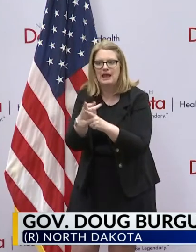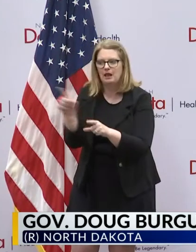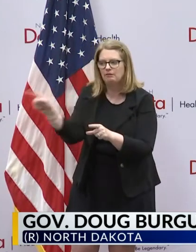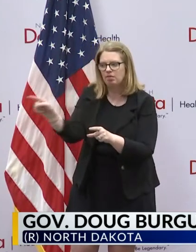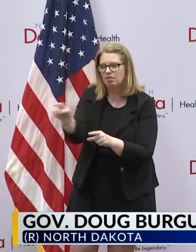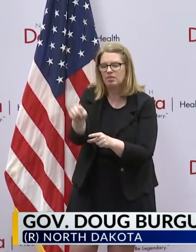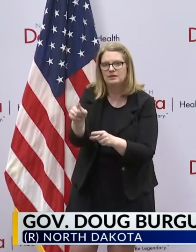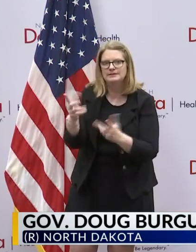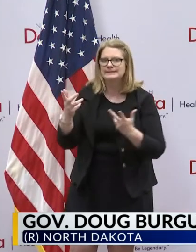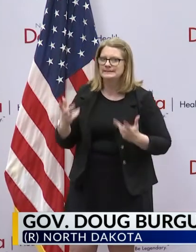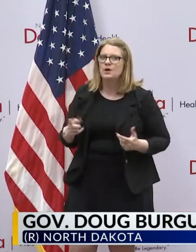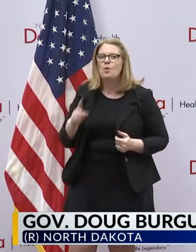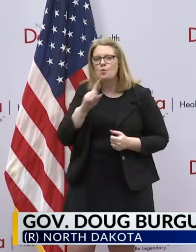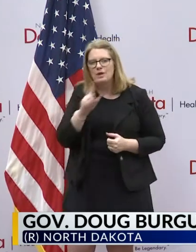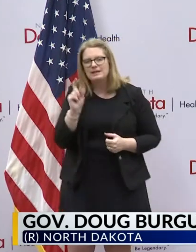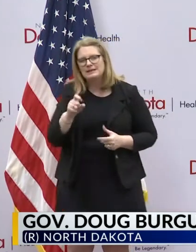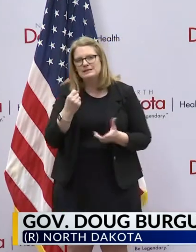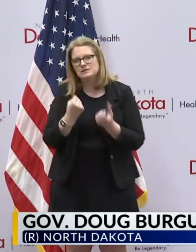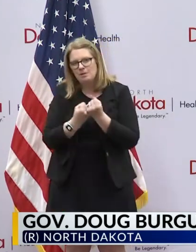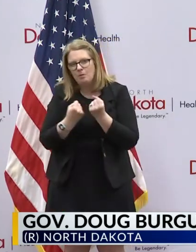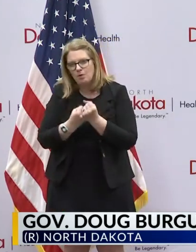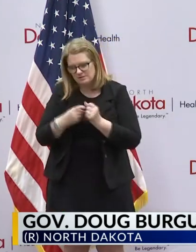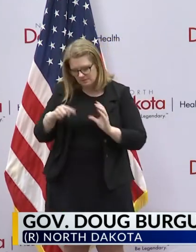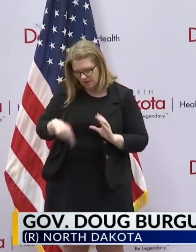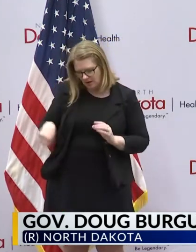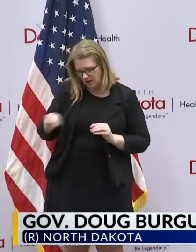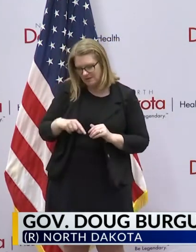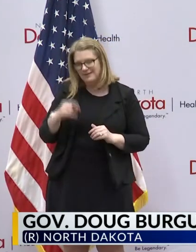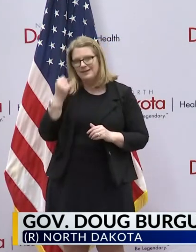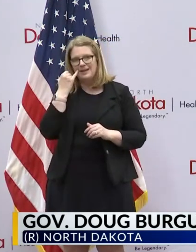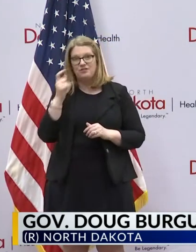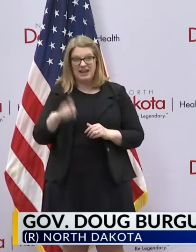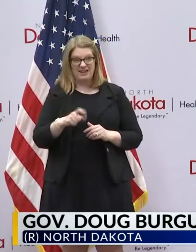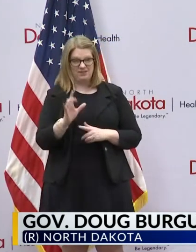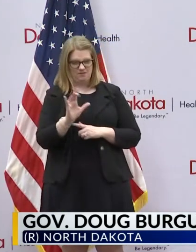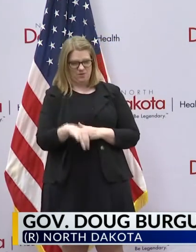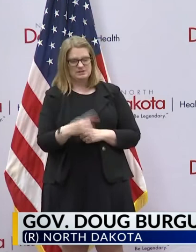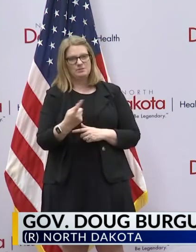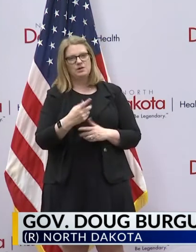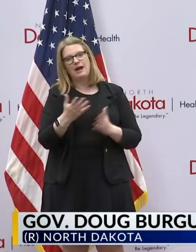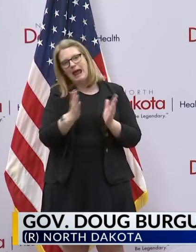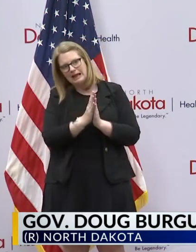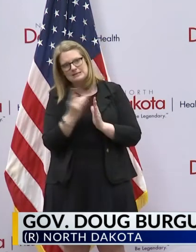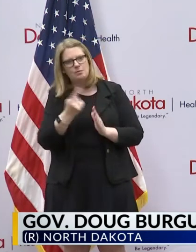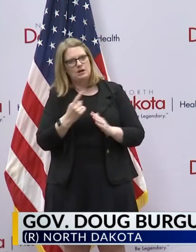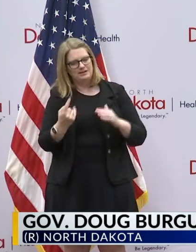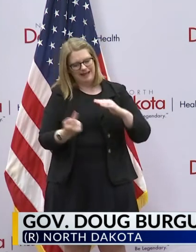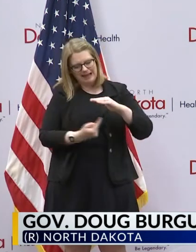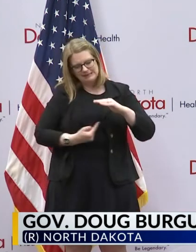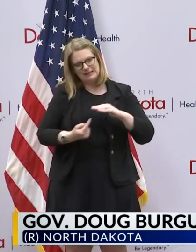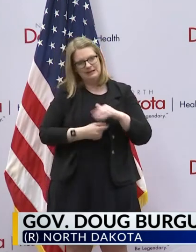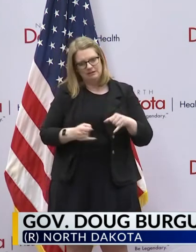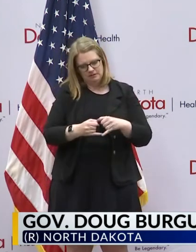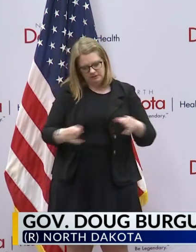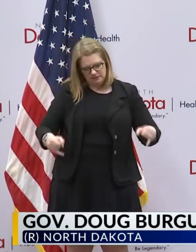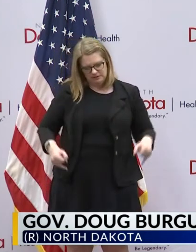TO WORK, THEY MAY NOT HAVE PEOPLE THAT CAN TAKE CARE OF THEM, SO AGAIN, WE'RE TRYING TO MAKE SURE WE HAVE THE